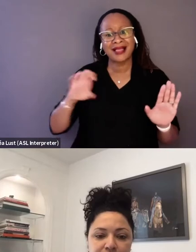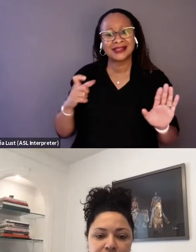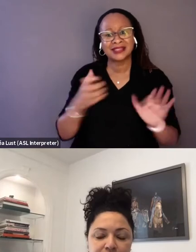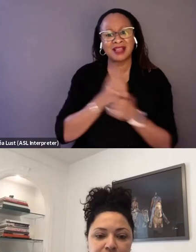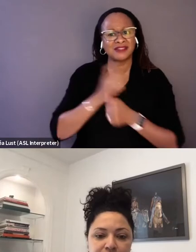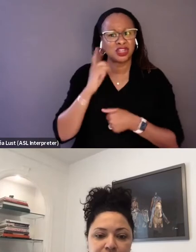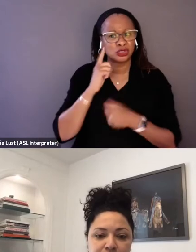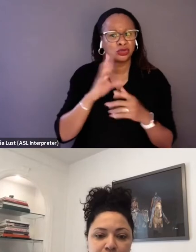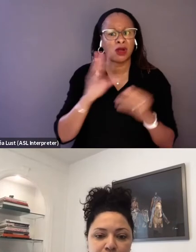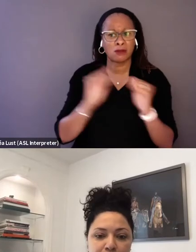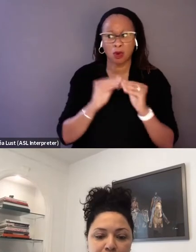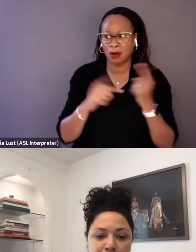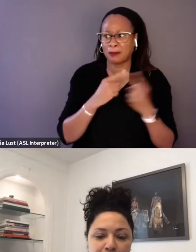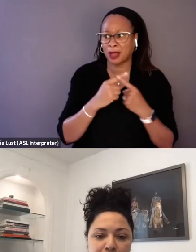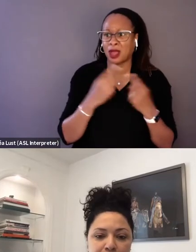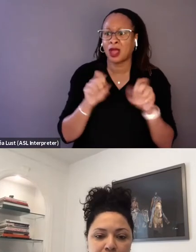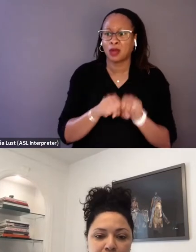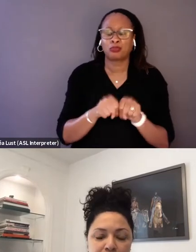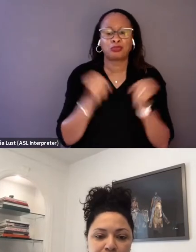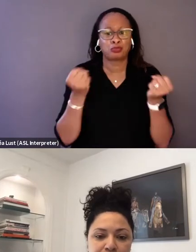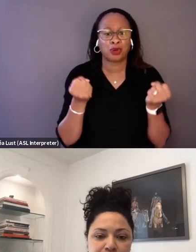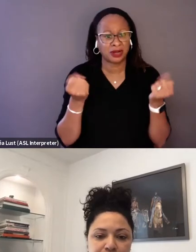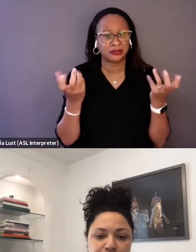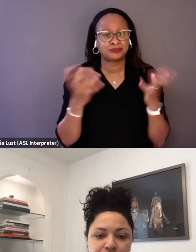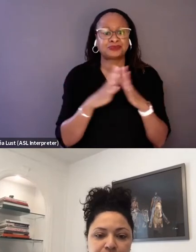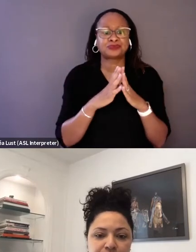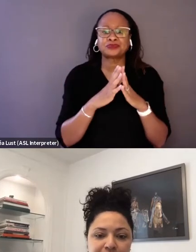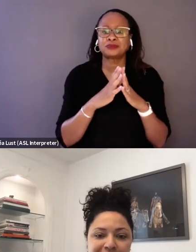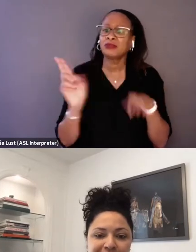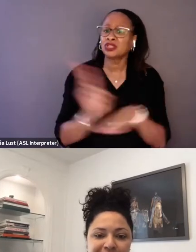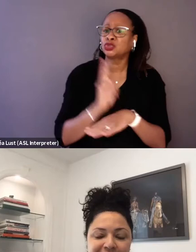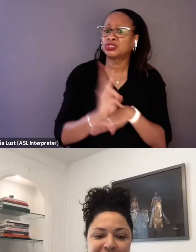about breaking, about the utility of breaking the series up